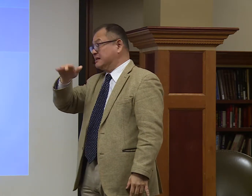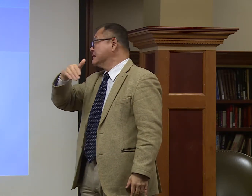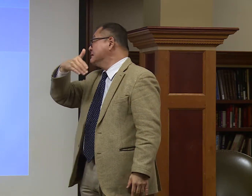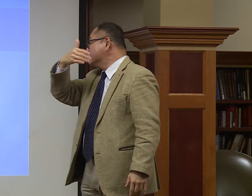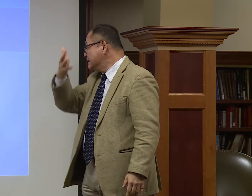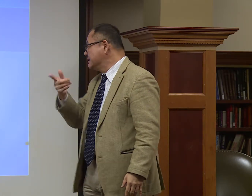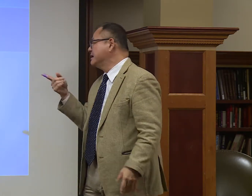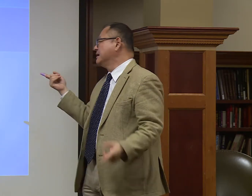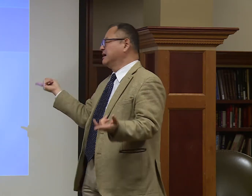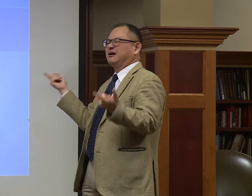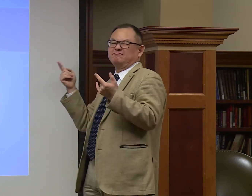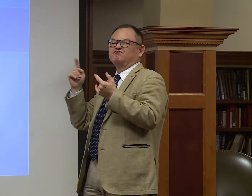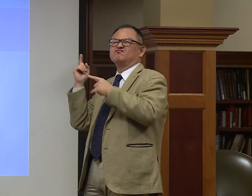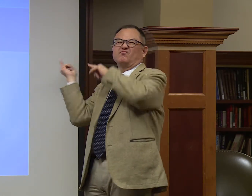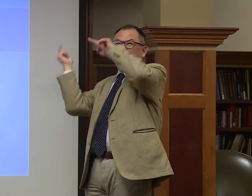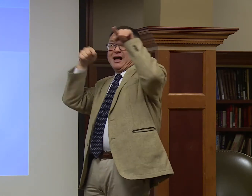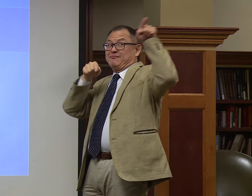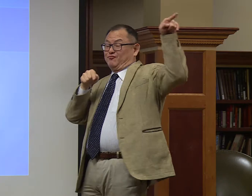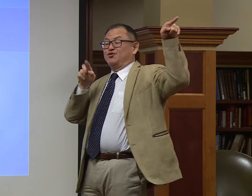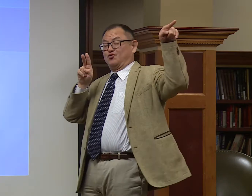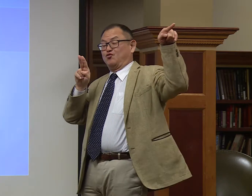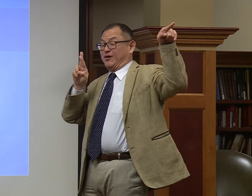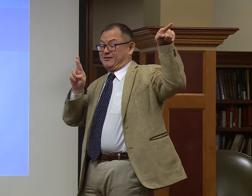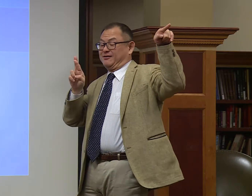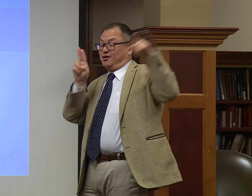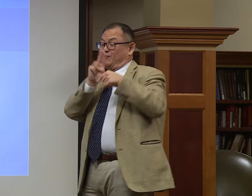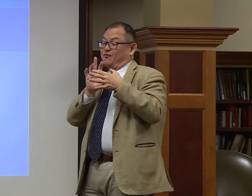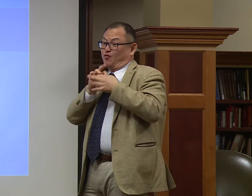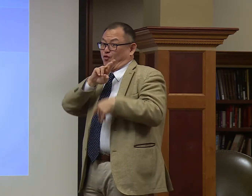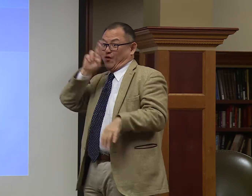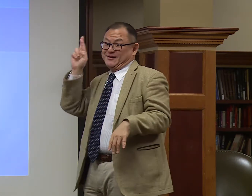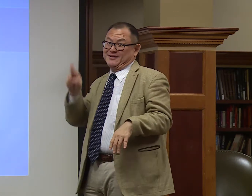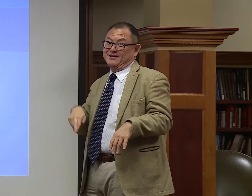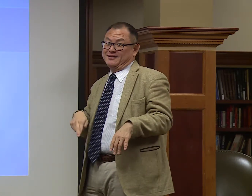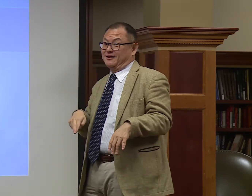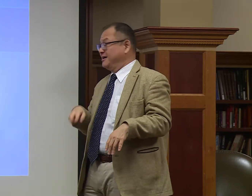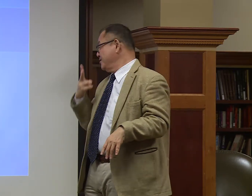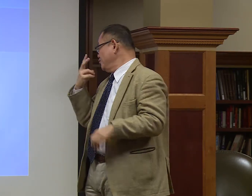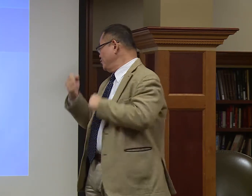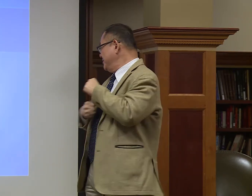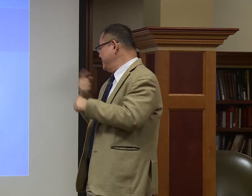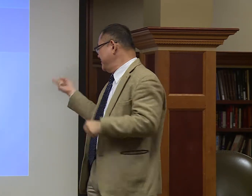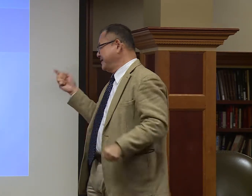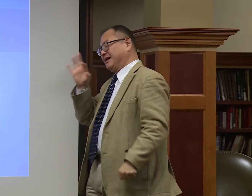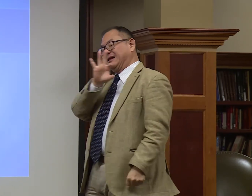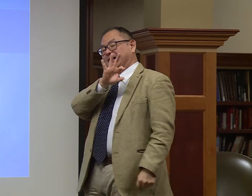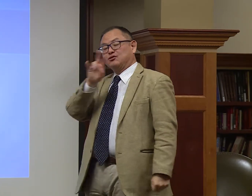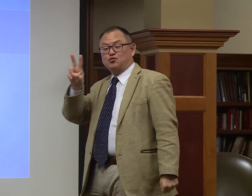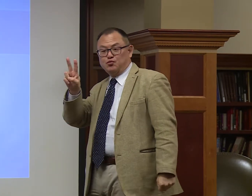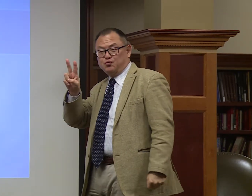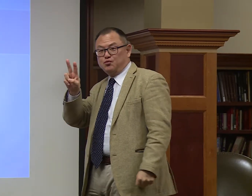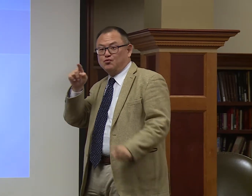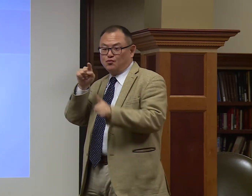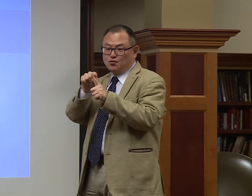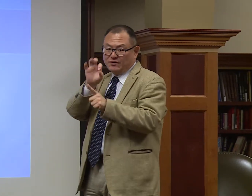I then came at the University of Rochester for two years in 1992 and stayed until 1994.